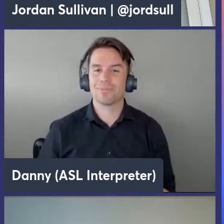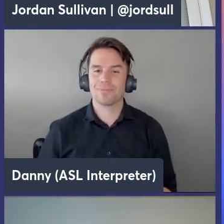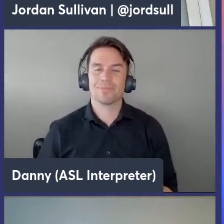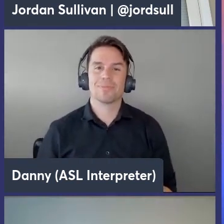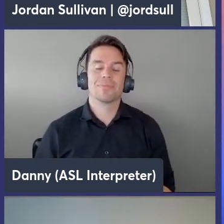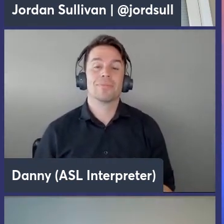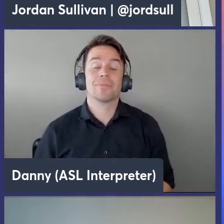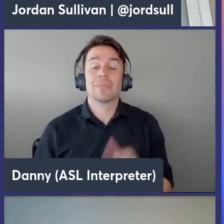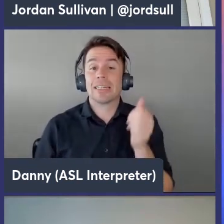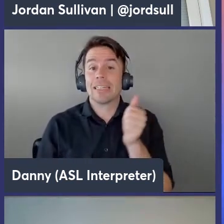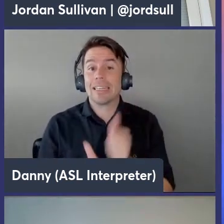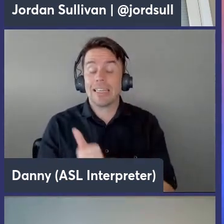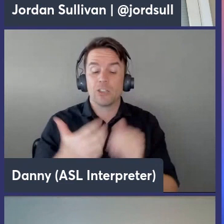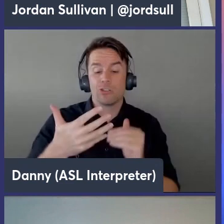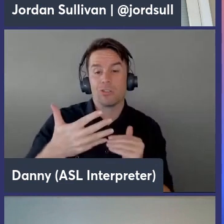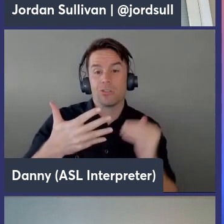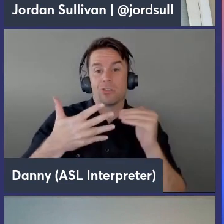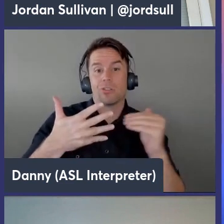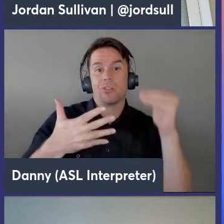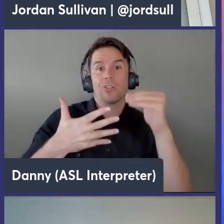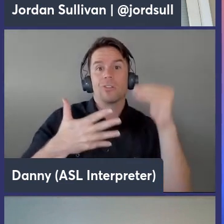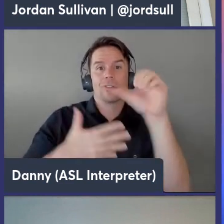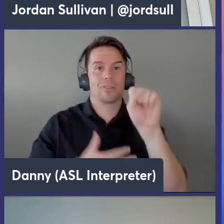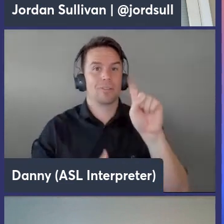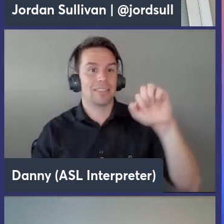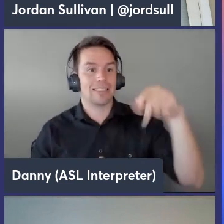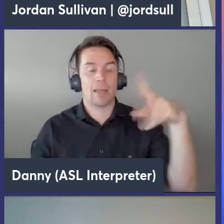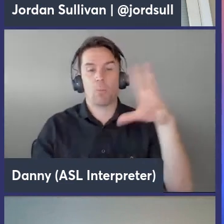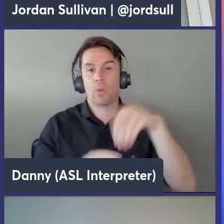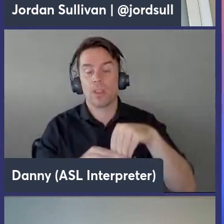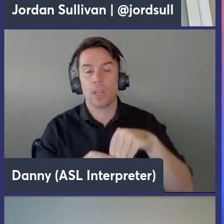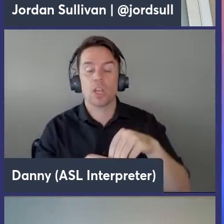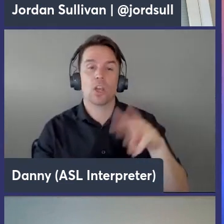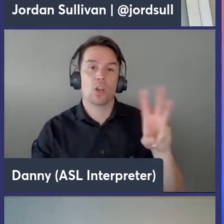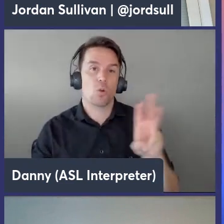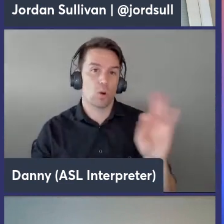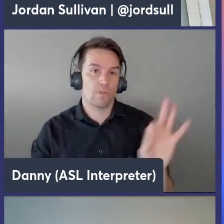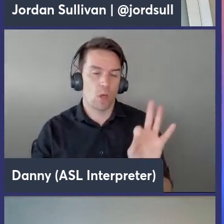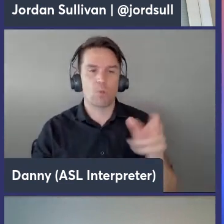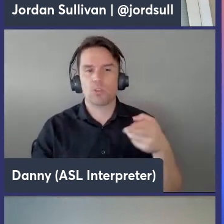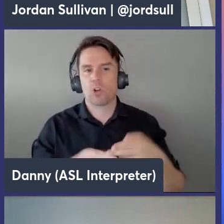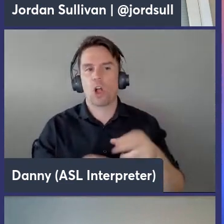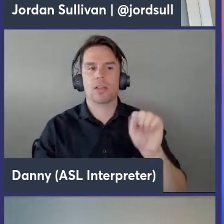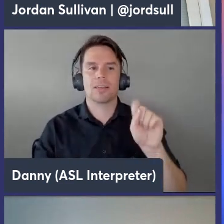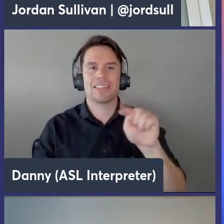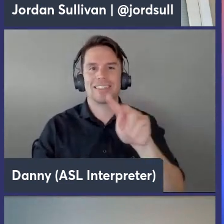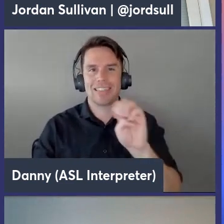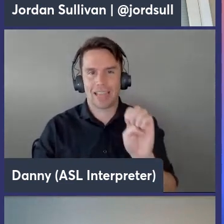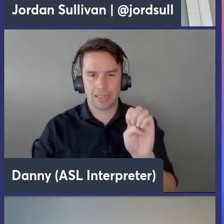Each step within a workflow is called a state. And a typical workflow is composed of multiple states.